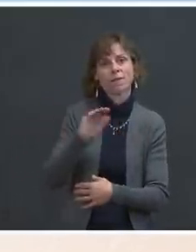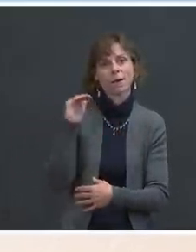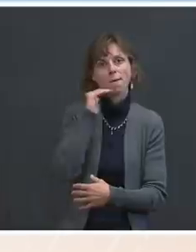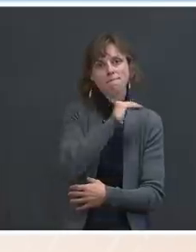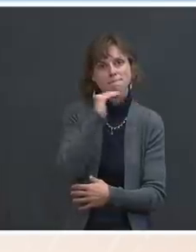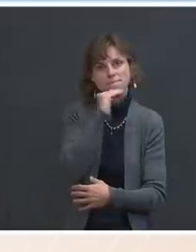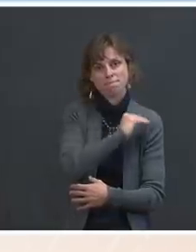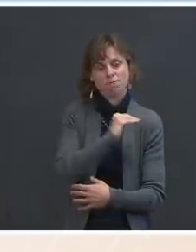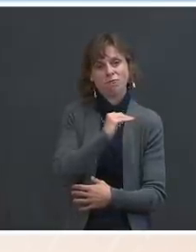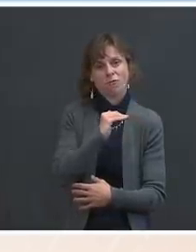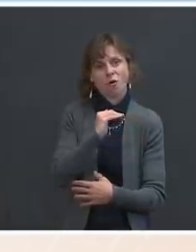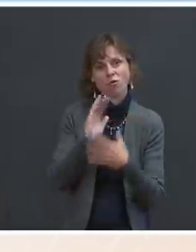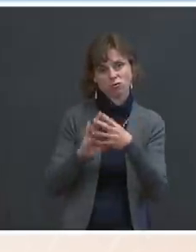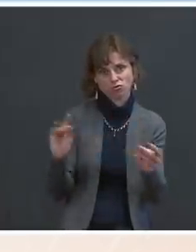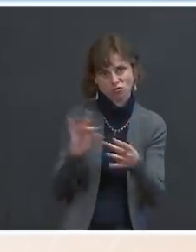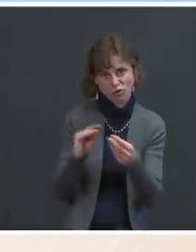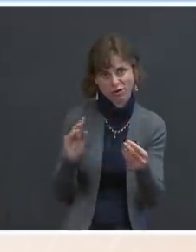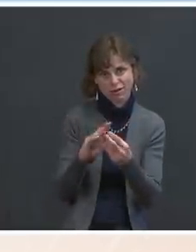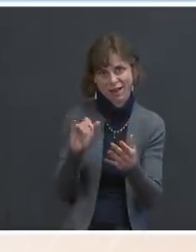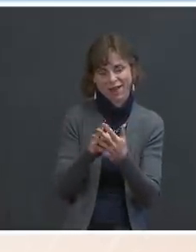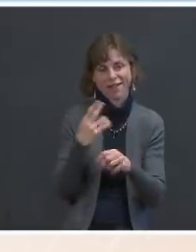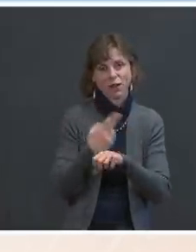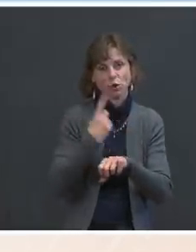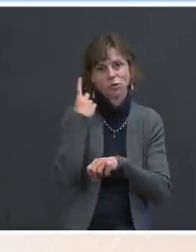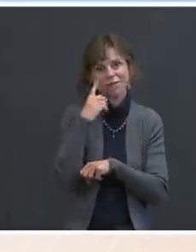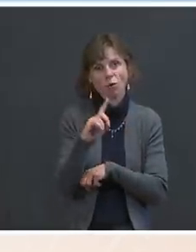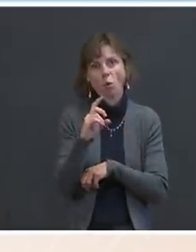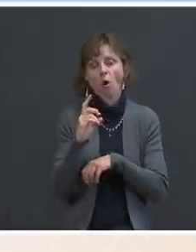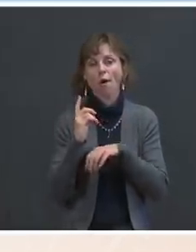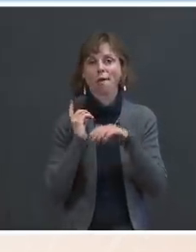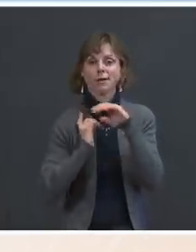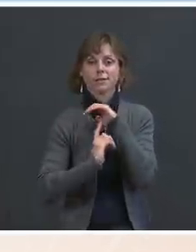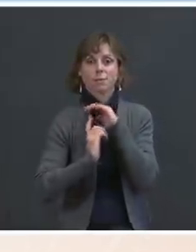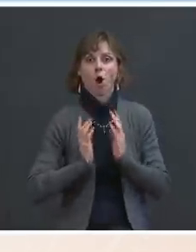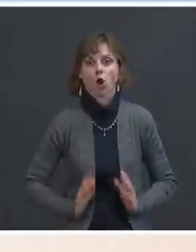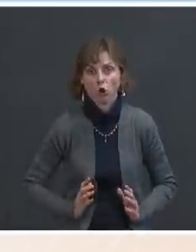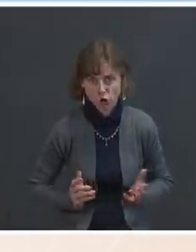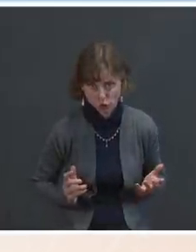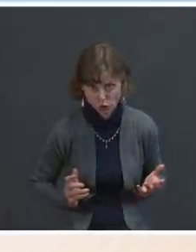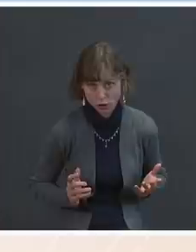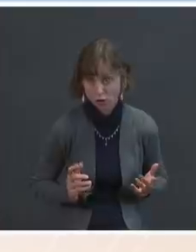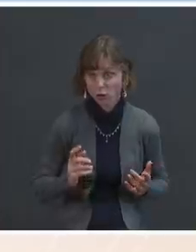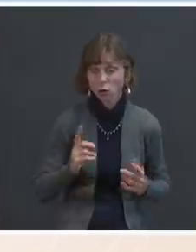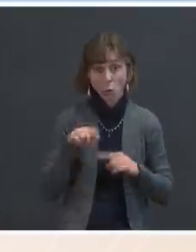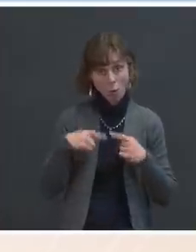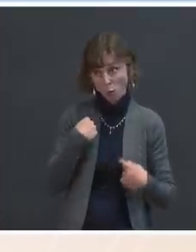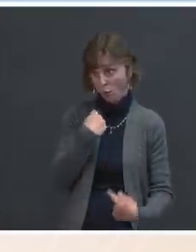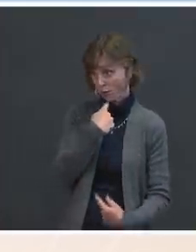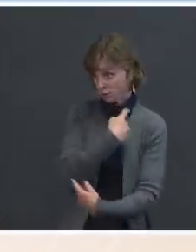When we talk about the border not being open and, you know, the ways in which we're trying to dissuade people